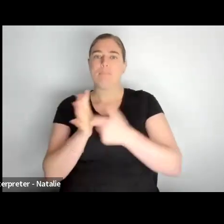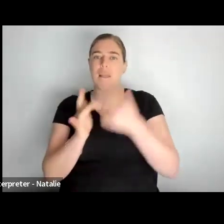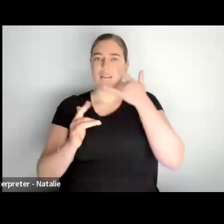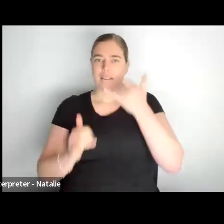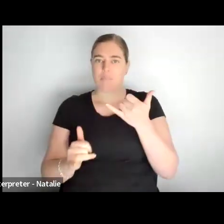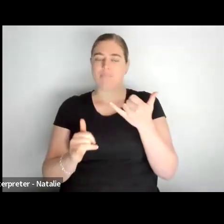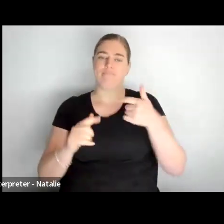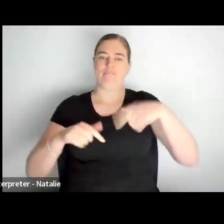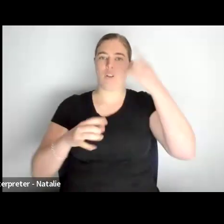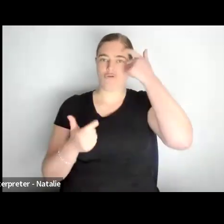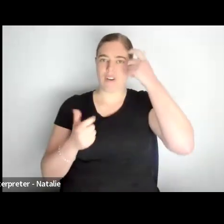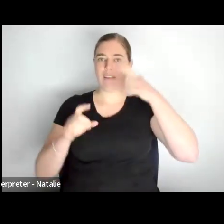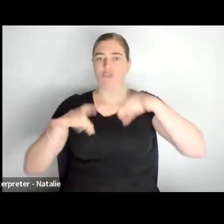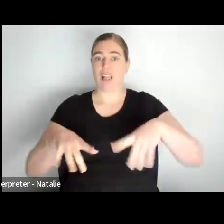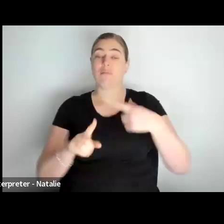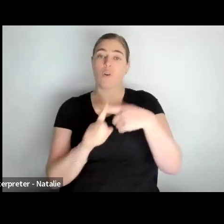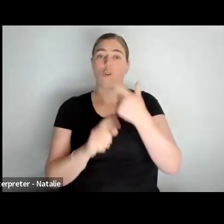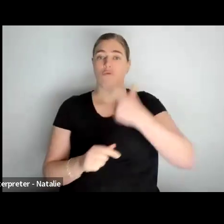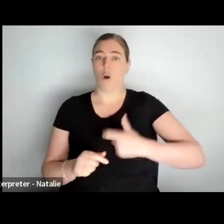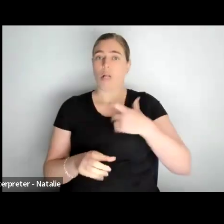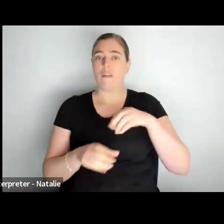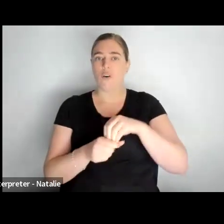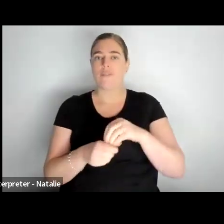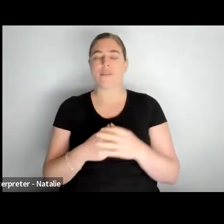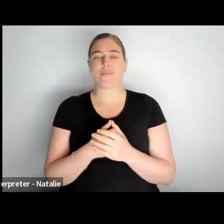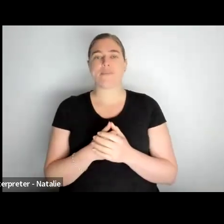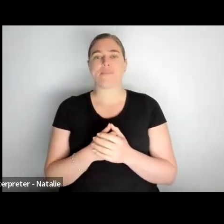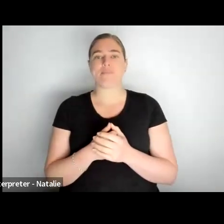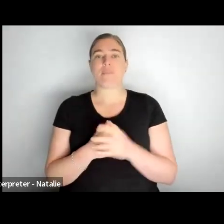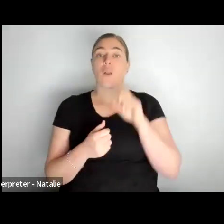and the role of the pier. We will have some discussion with current